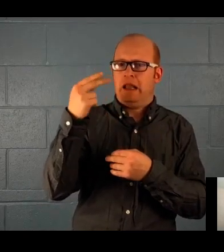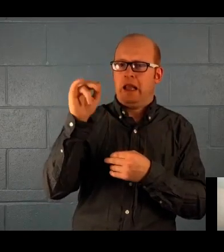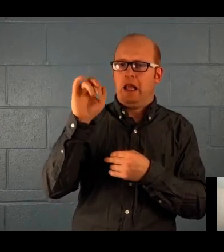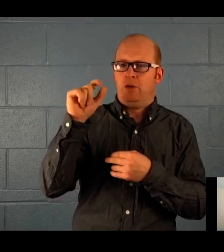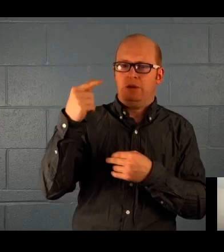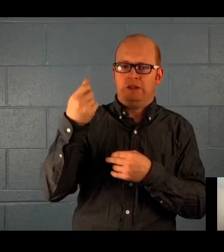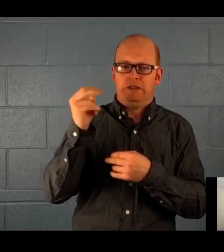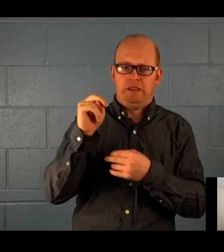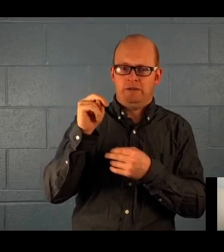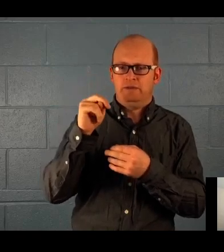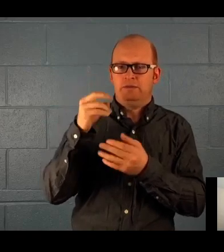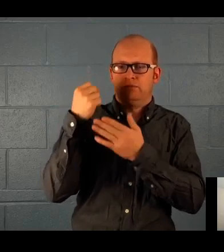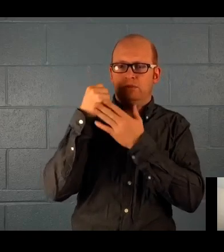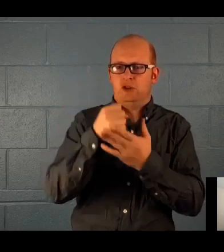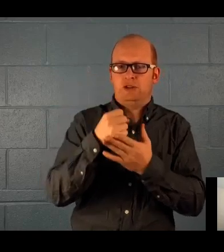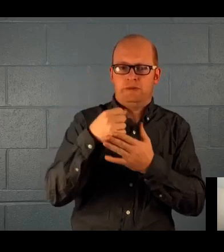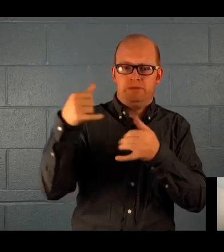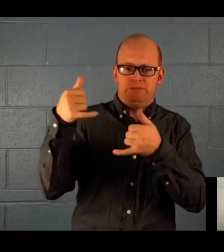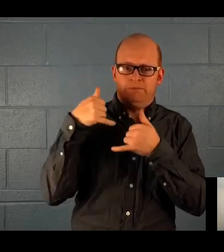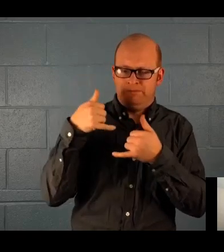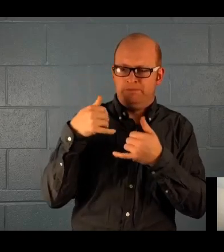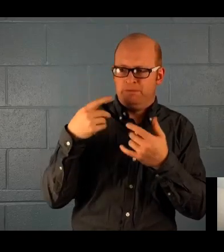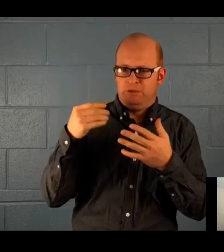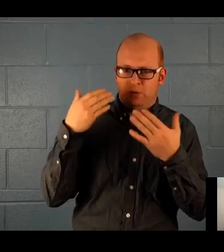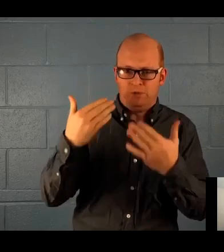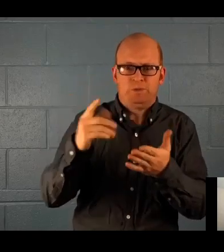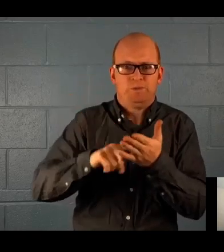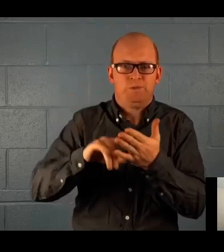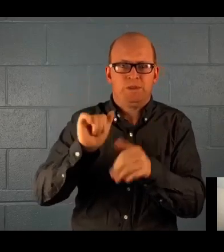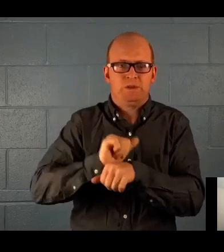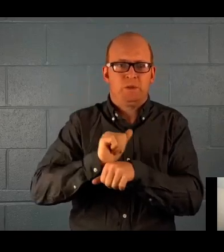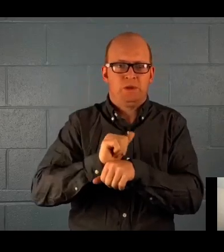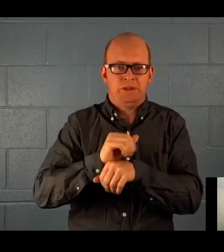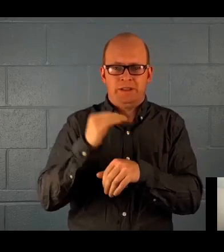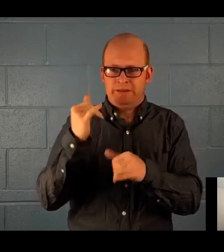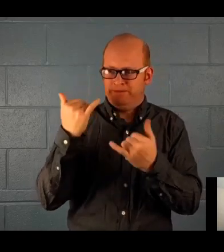Because I think that we have a lot of good ideas, and we're headed in the right direction.